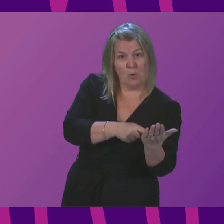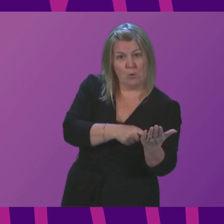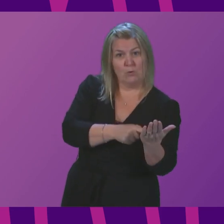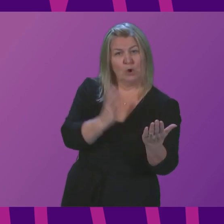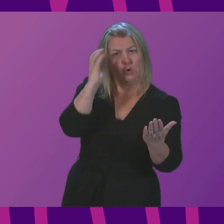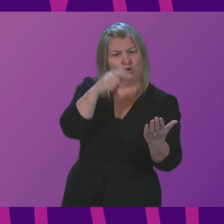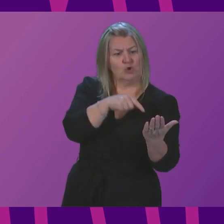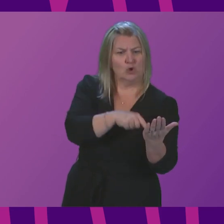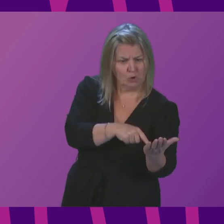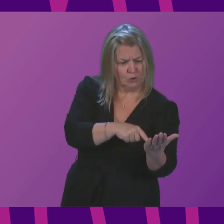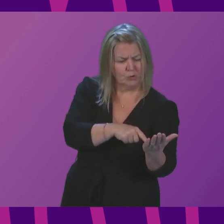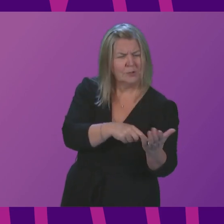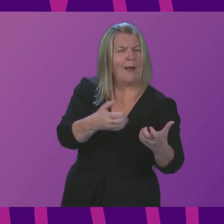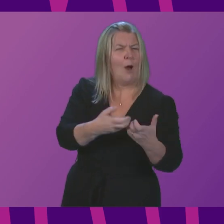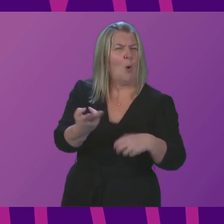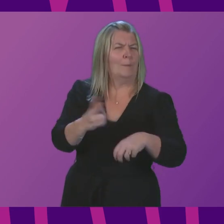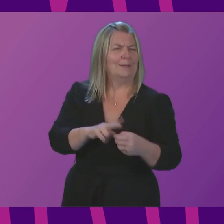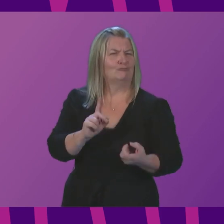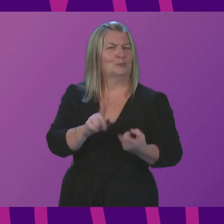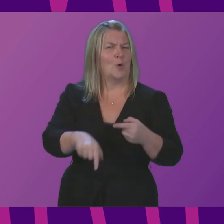violence and sexual crimes are dealt with by police. It makes it clear how important